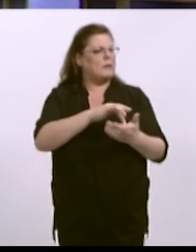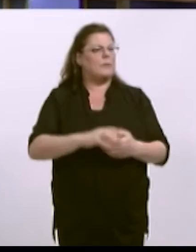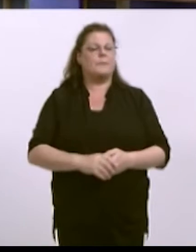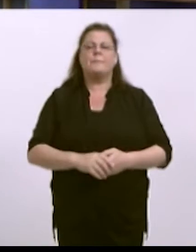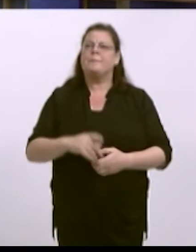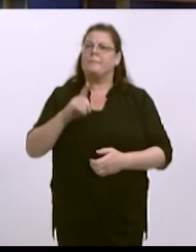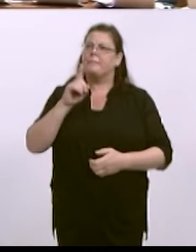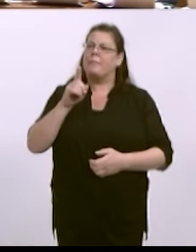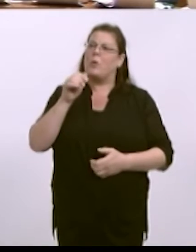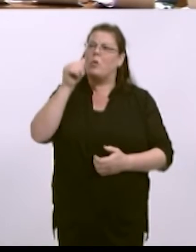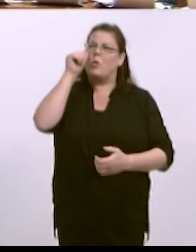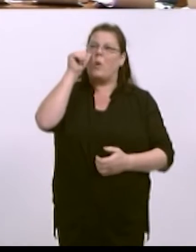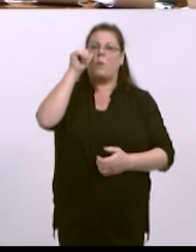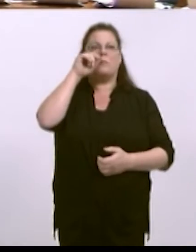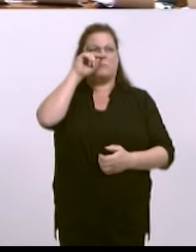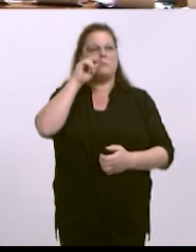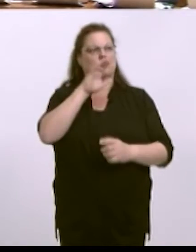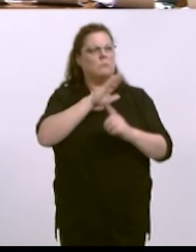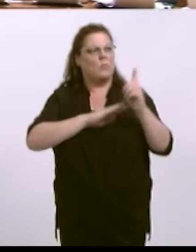Bethan Jenkins: Obviously, you will appreciate that, across Wales, one of the first ways